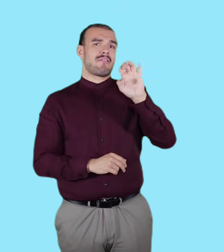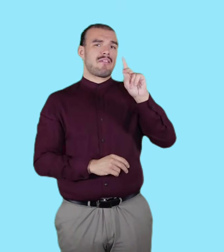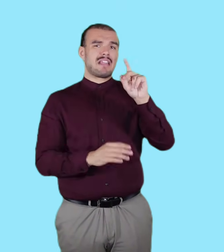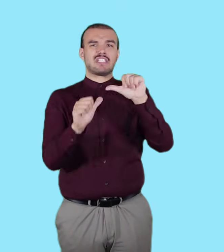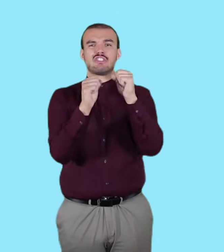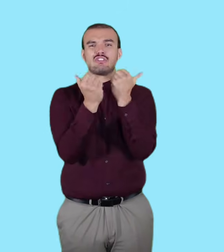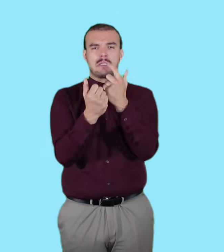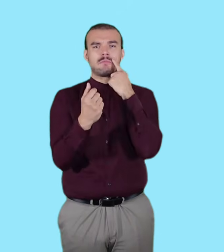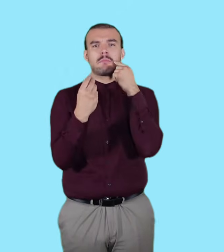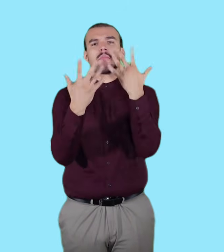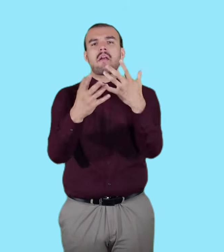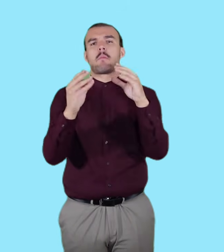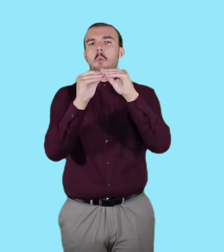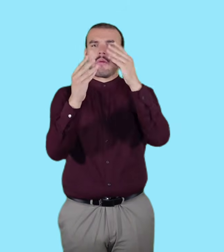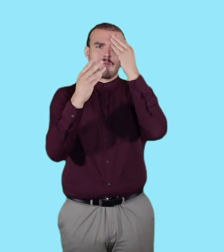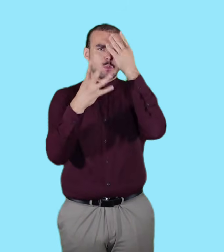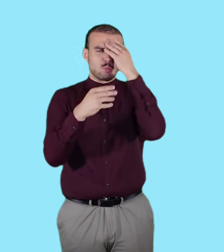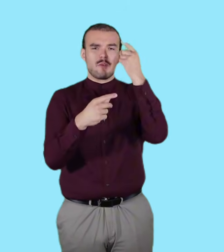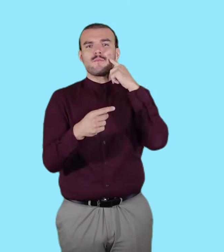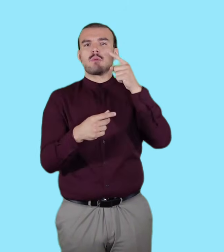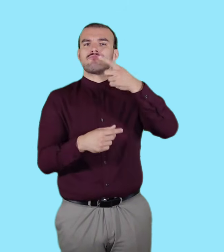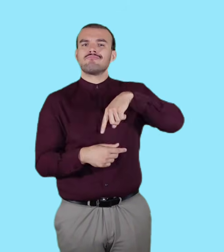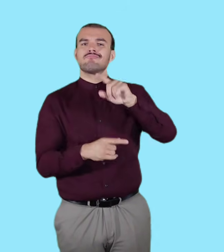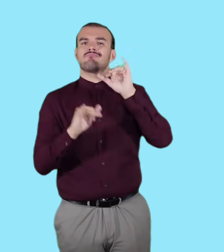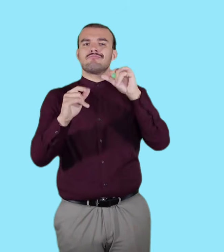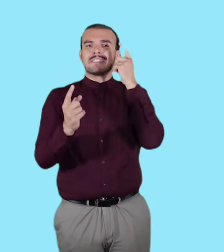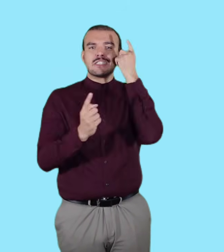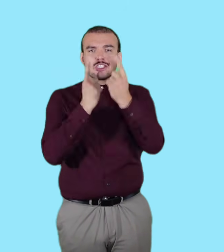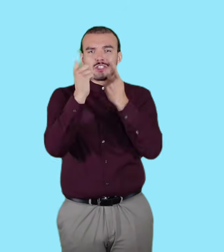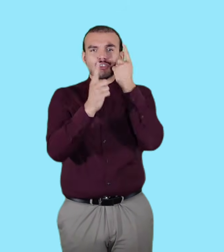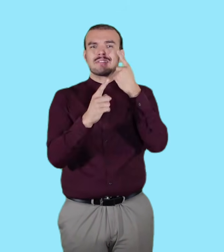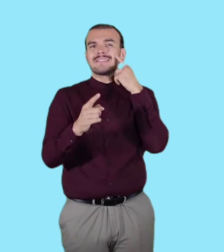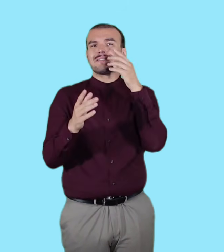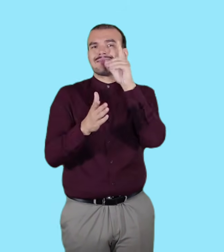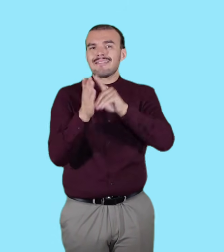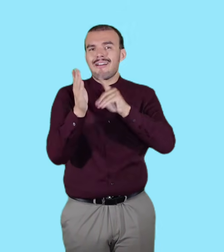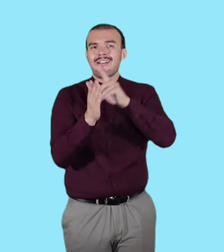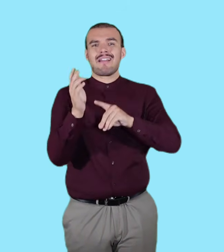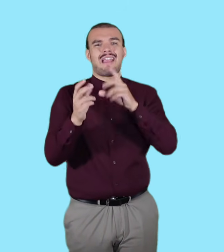and provide information for them to consider when designing and planning